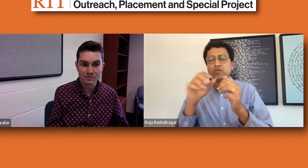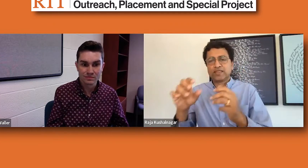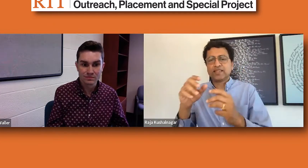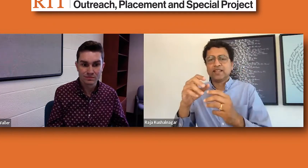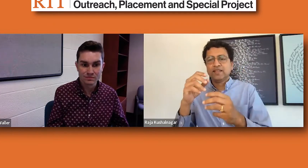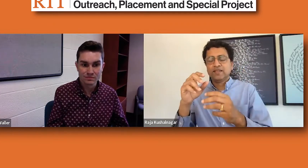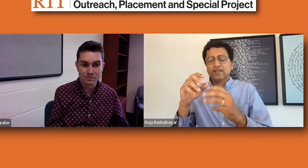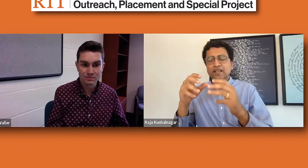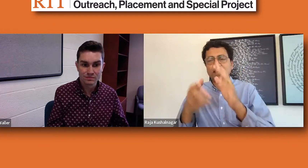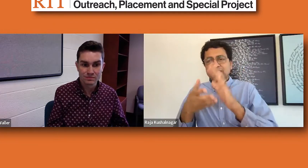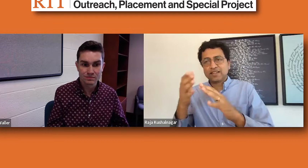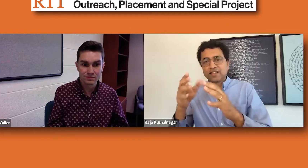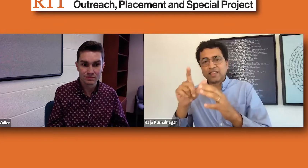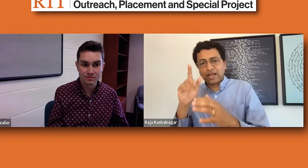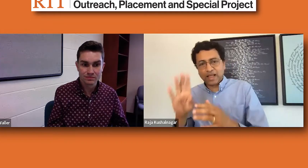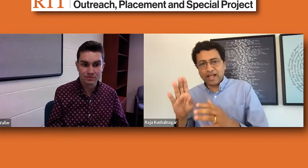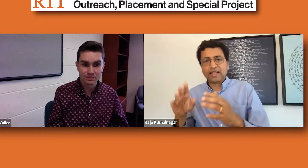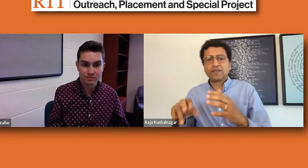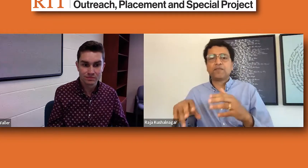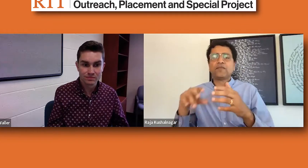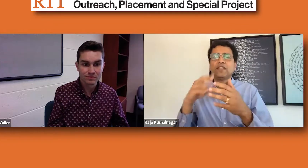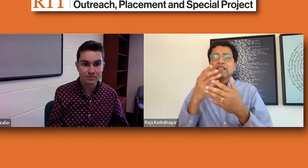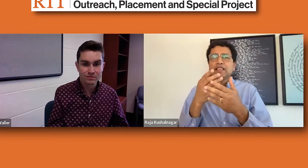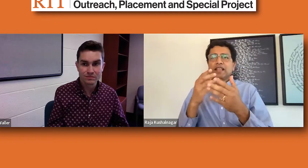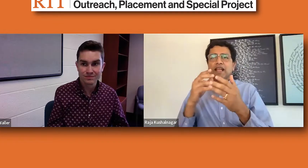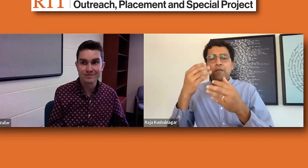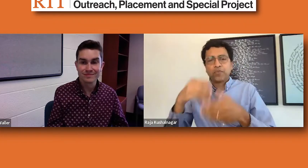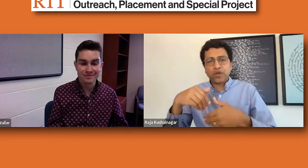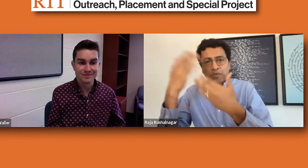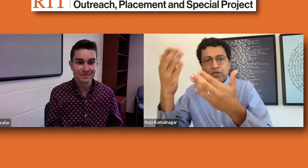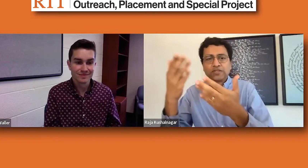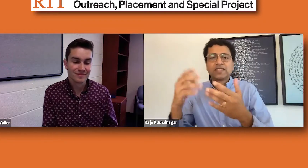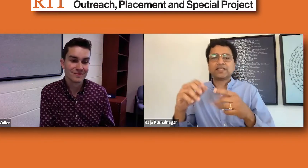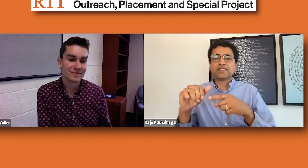It could be running a lab, training people